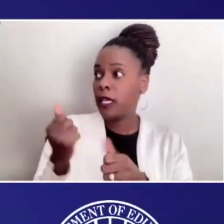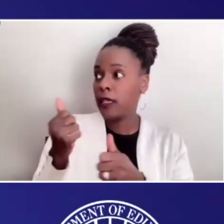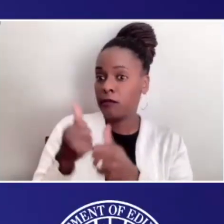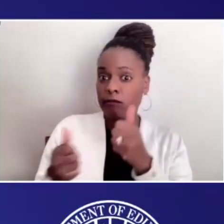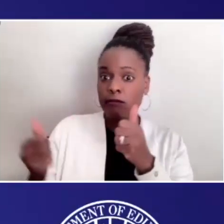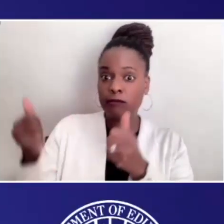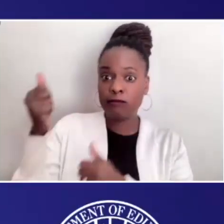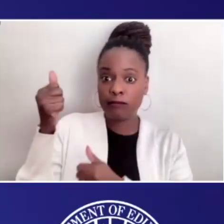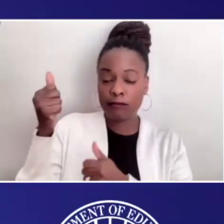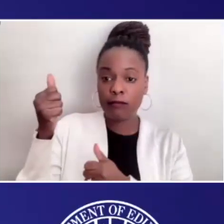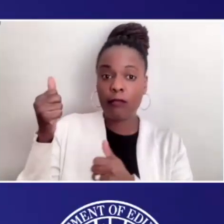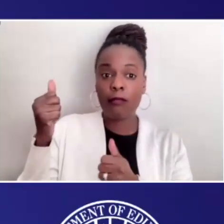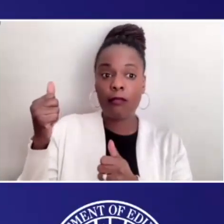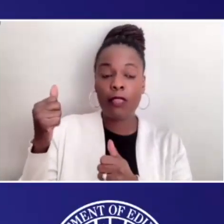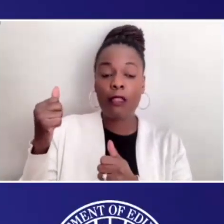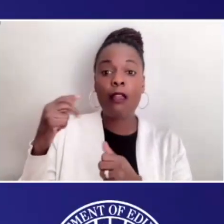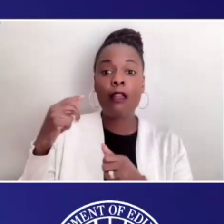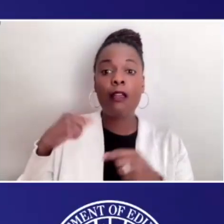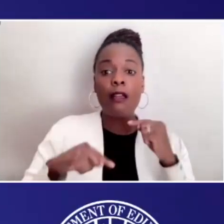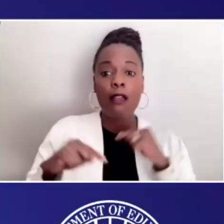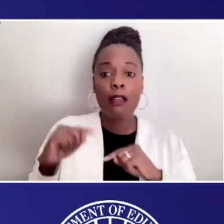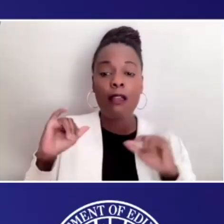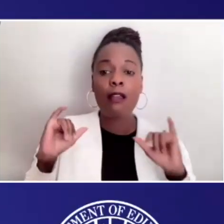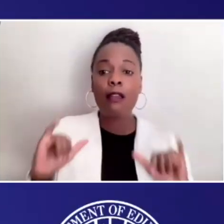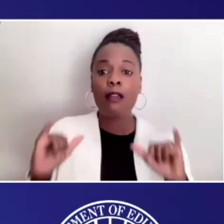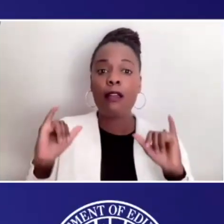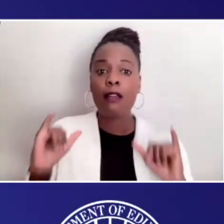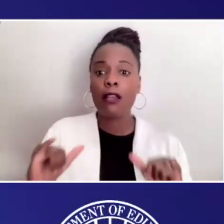with, in his words, a compromise.